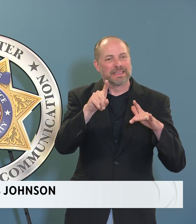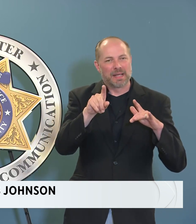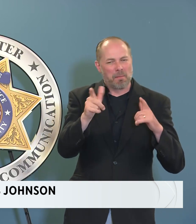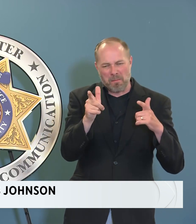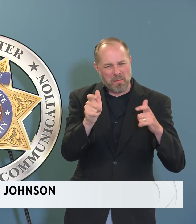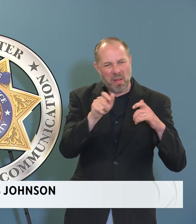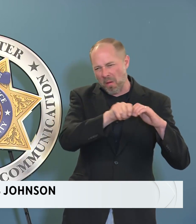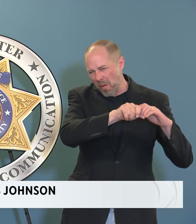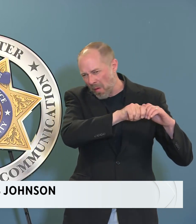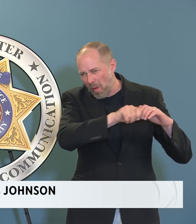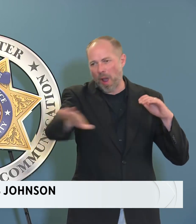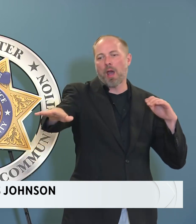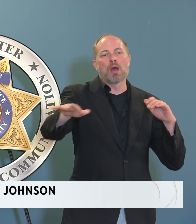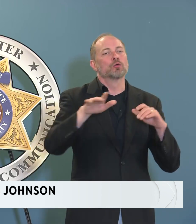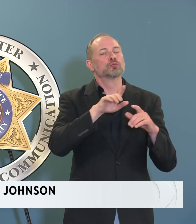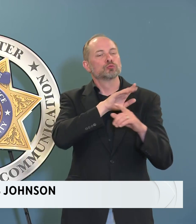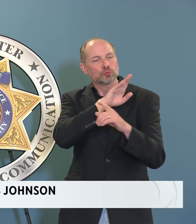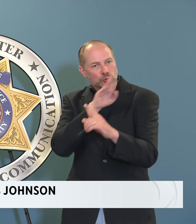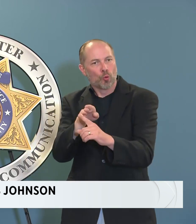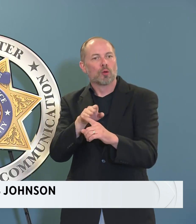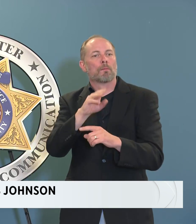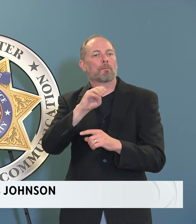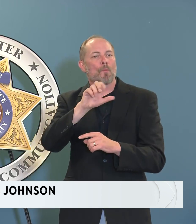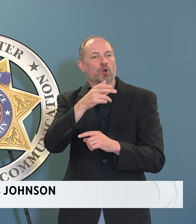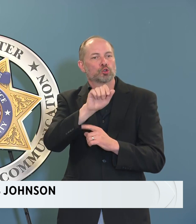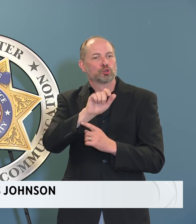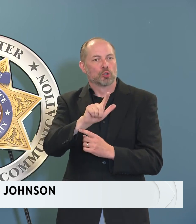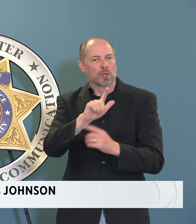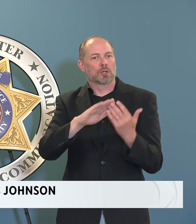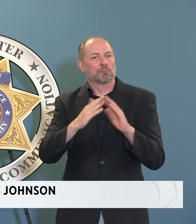FIRE STARTED AT THAT LOCATION. FIREFIGHTERS THEN REPORTED THAT